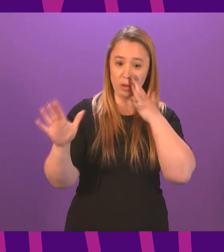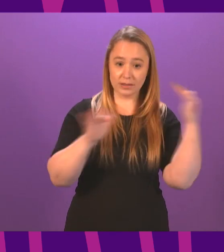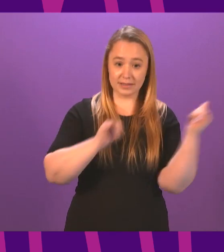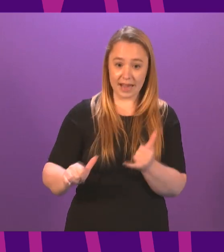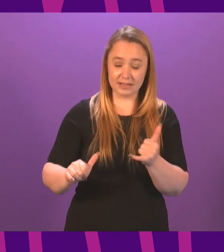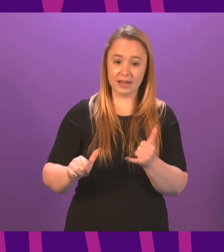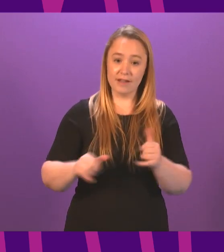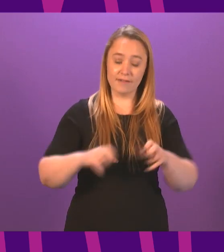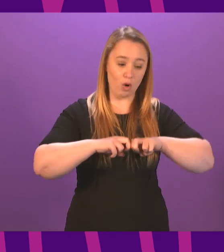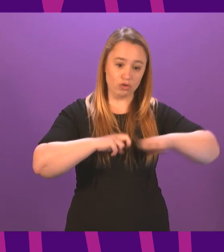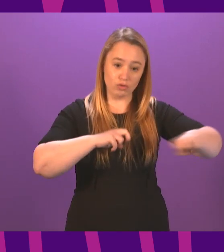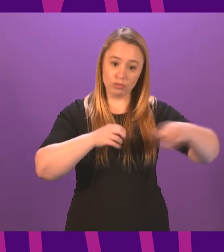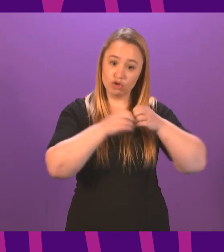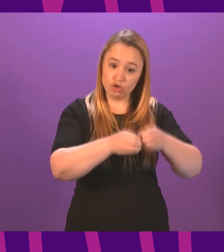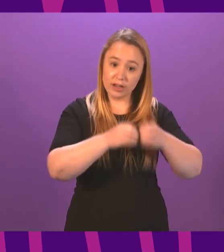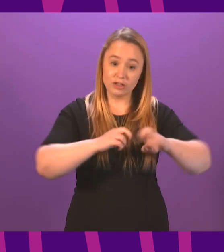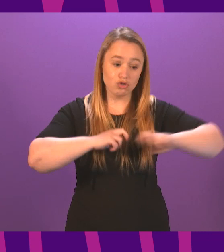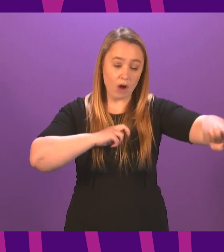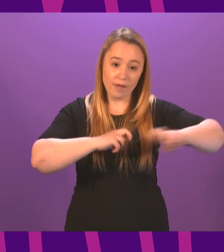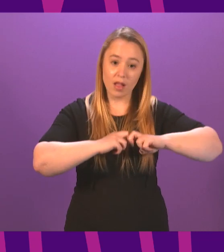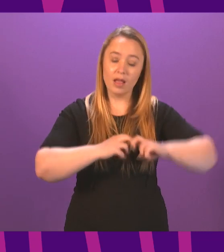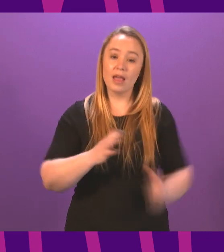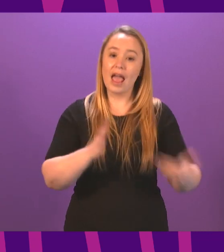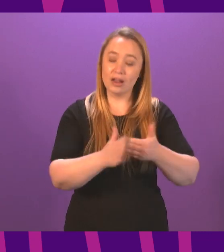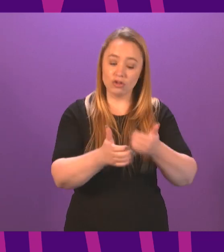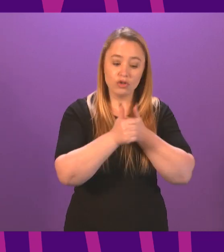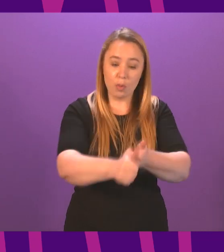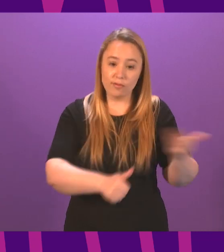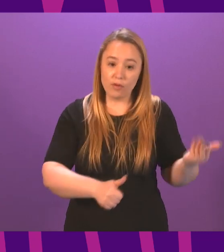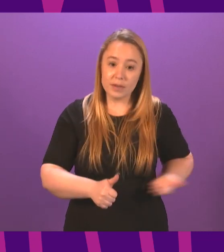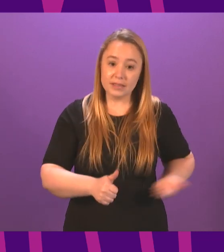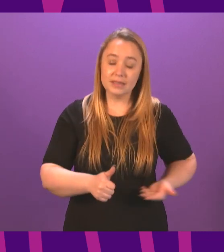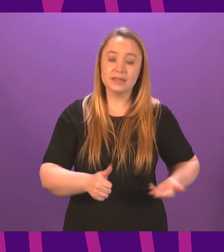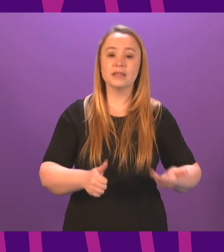students; additional support for our businesses and working people; routine testing for all